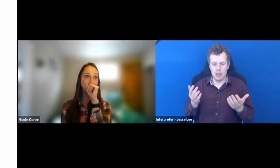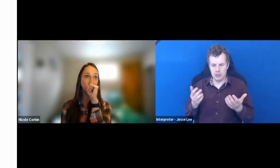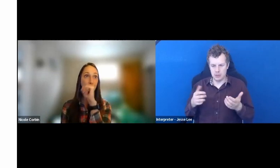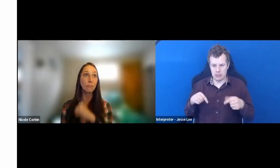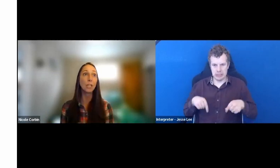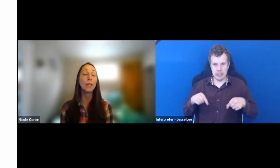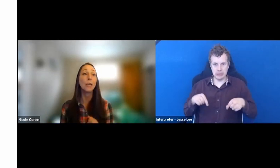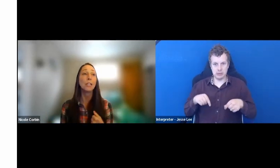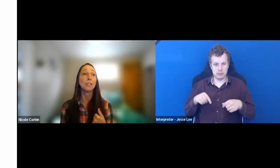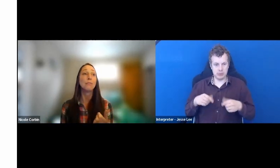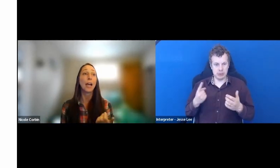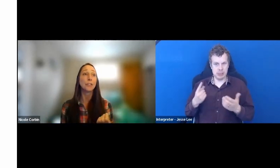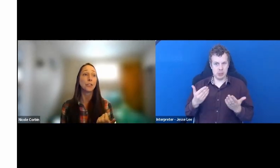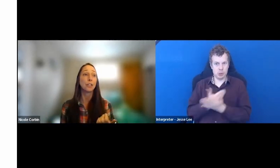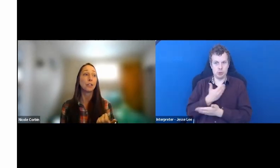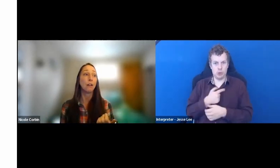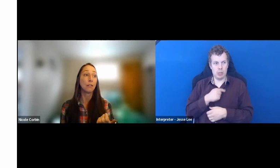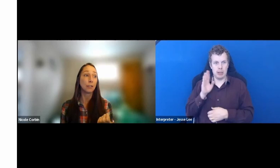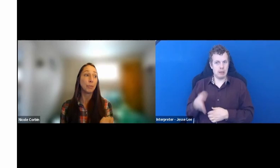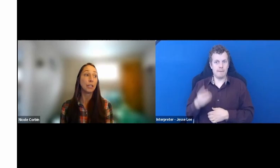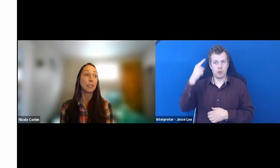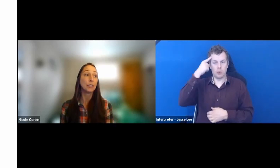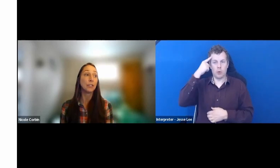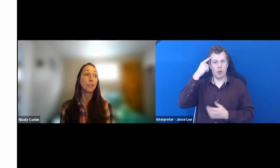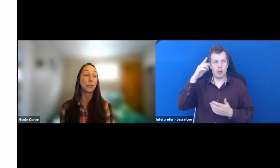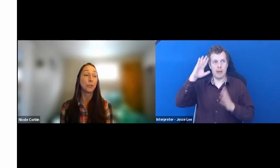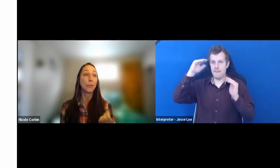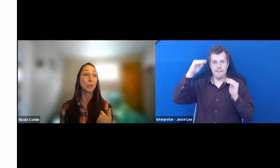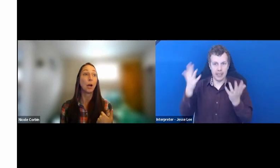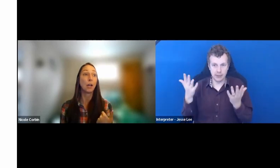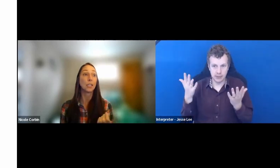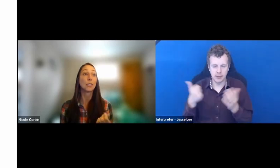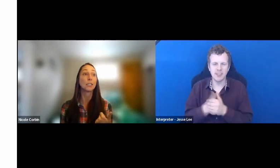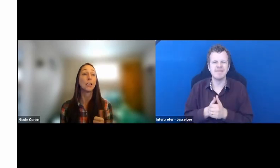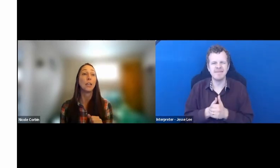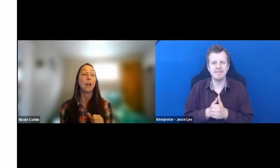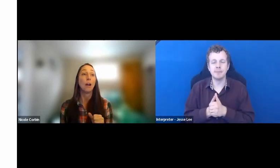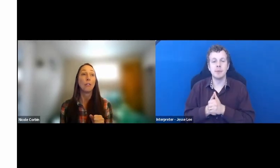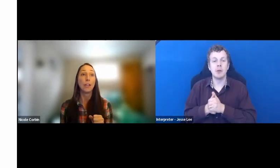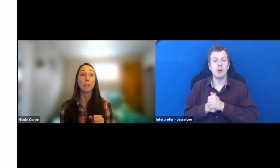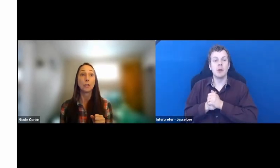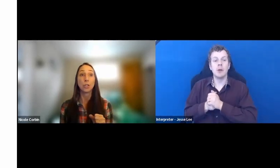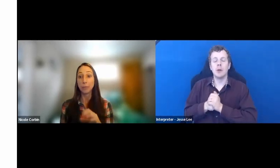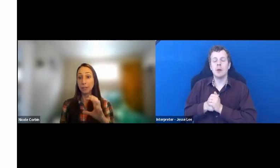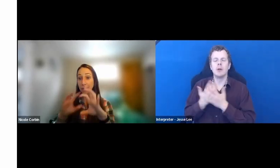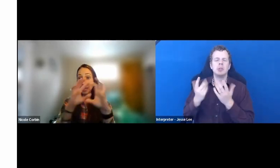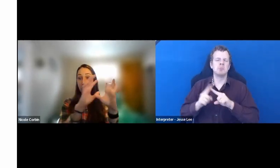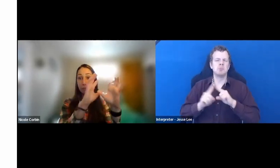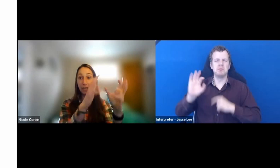Some factors that are being considered throughout this process they determined and kind